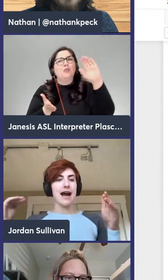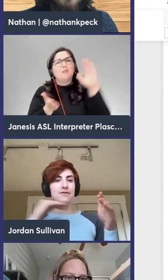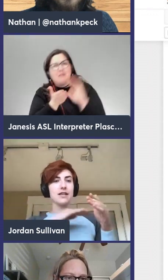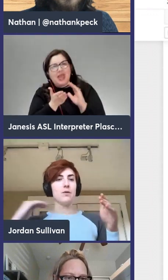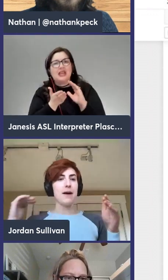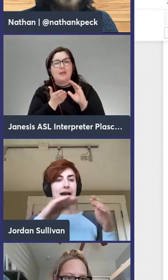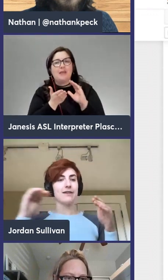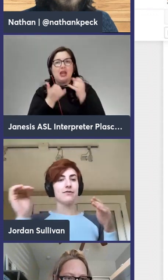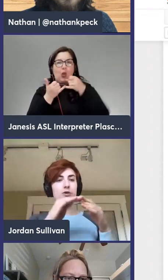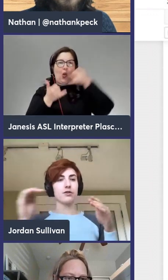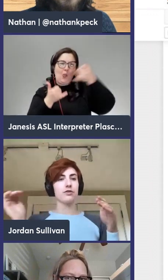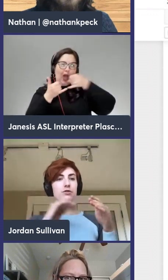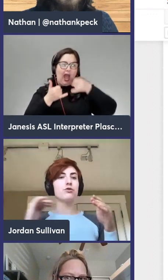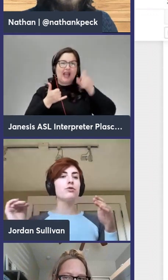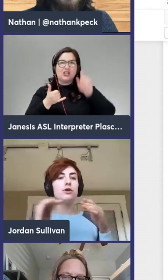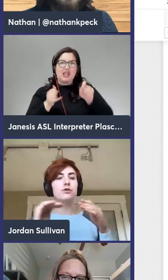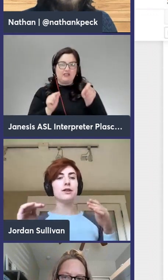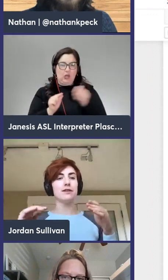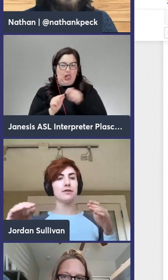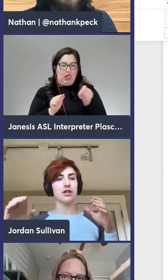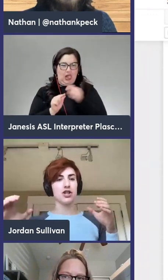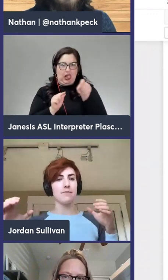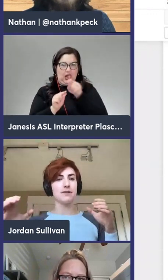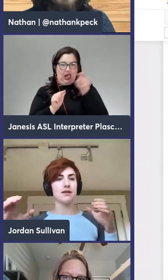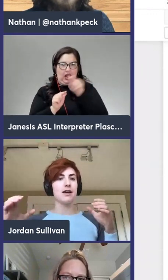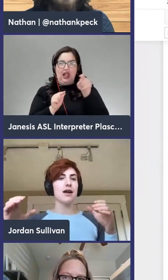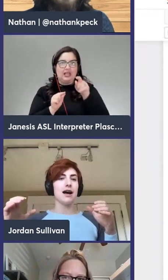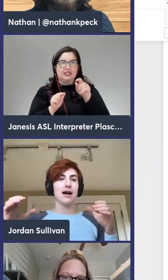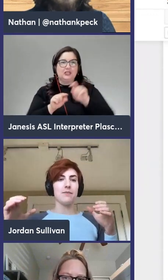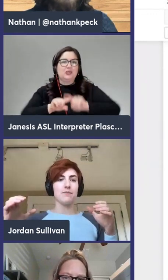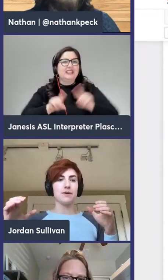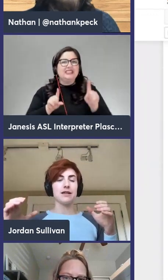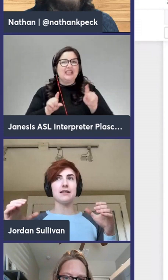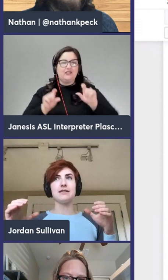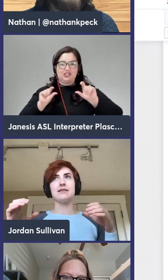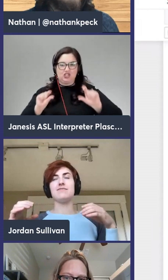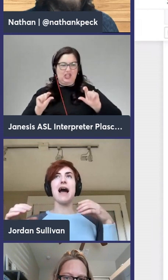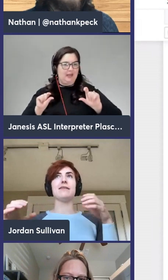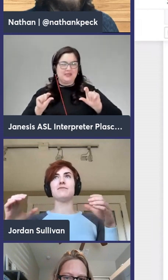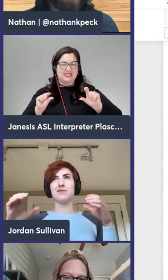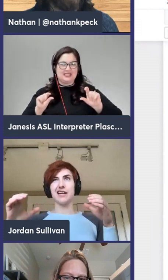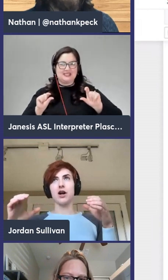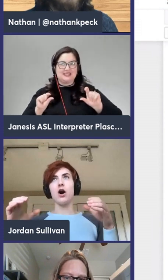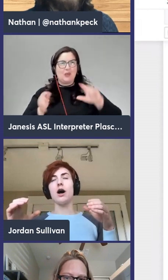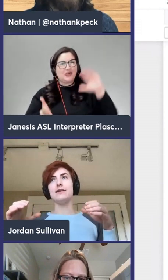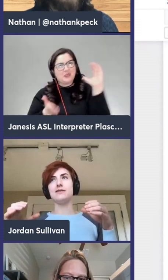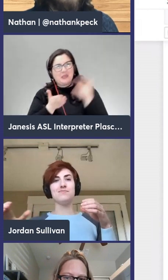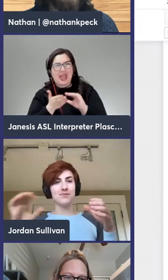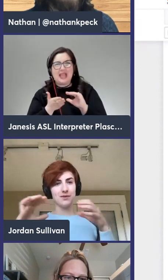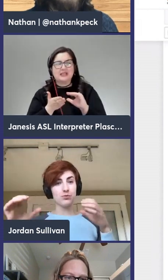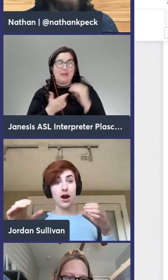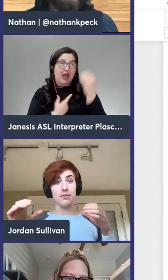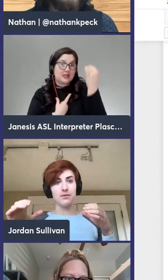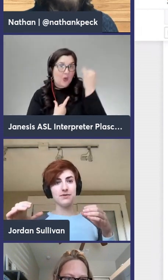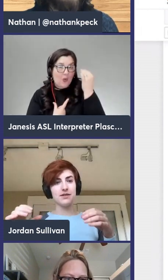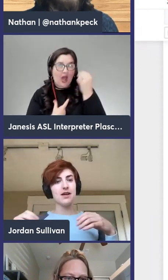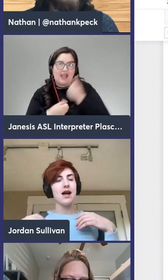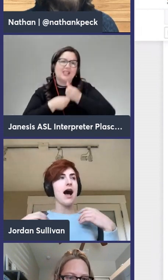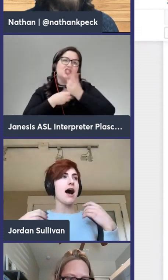that have to go back and forth through the different chips, because that can cause problems,